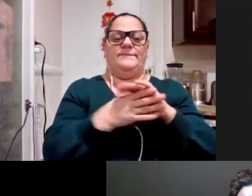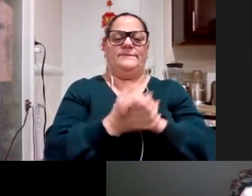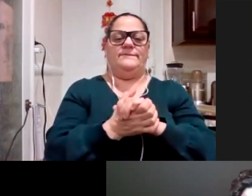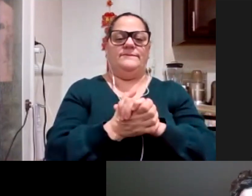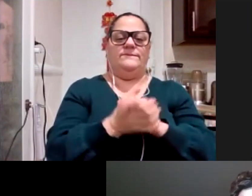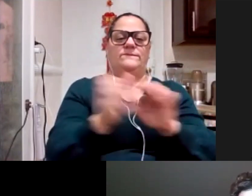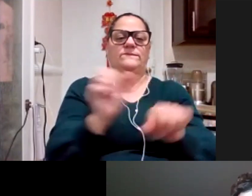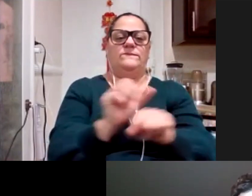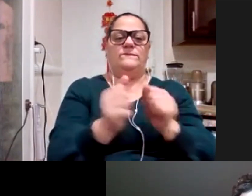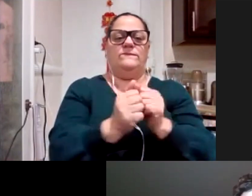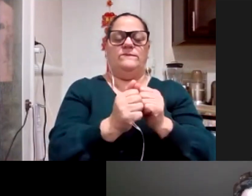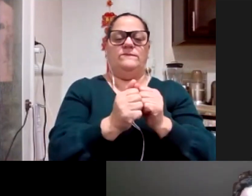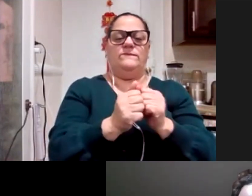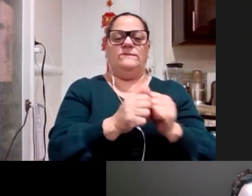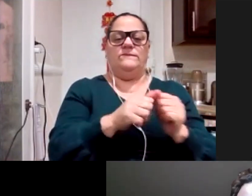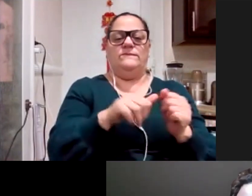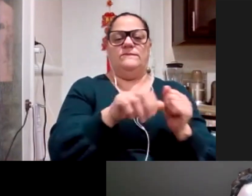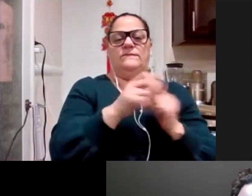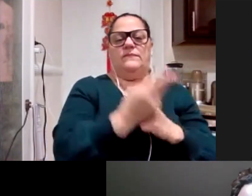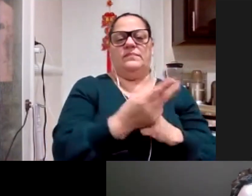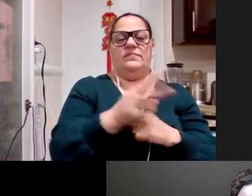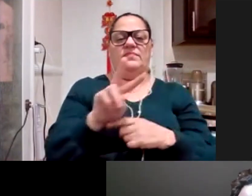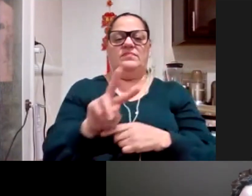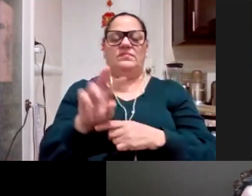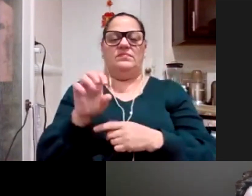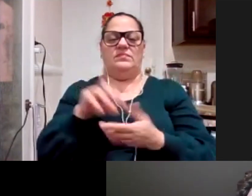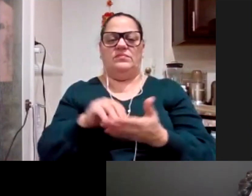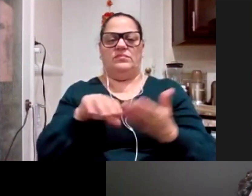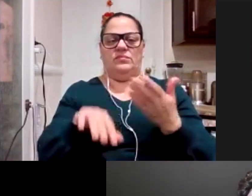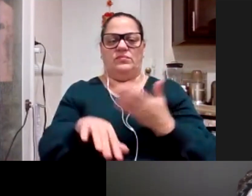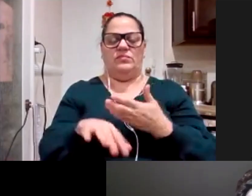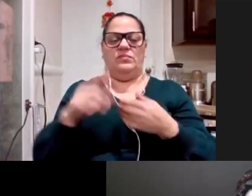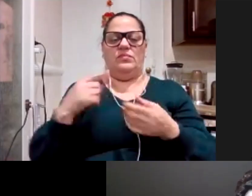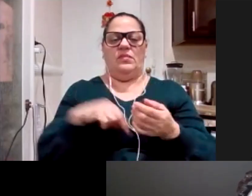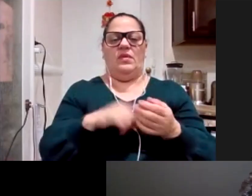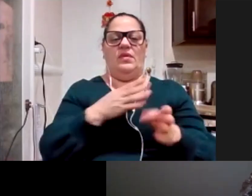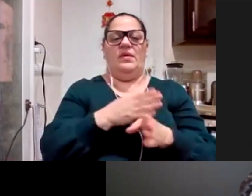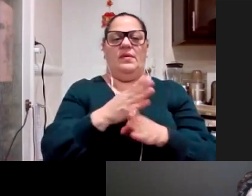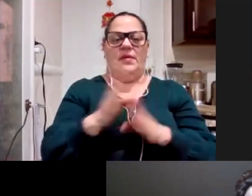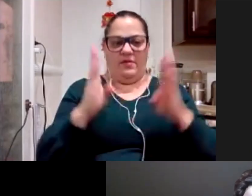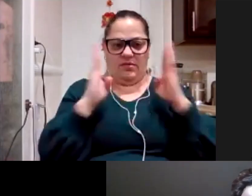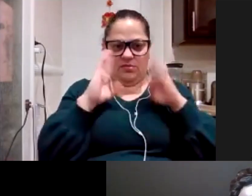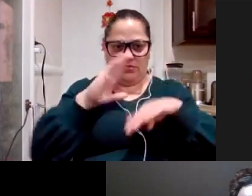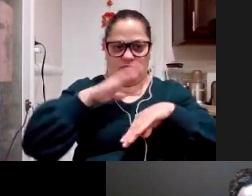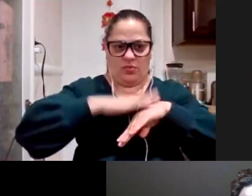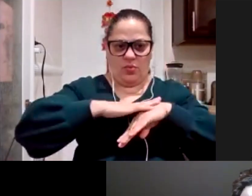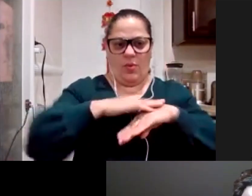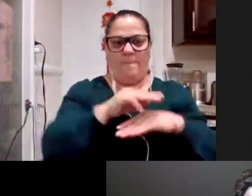with like the Henry Viscardi students um that is what the main focus is on when it comes to Mondays